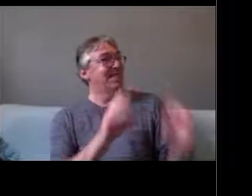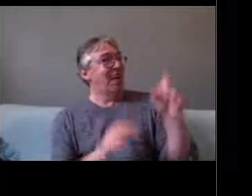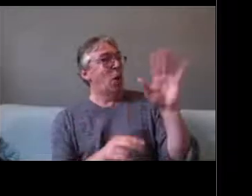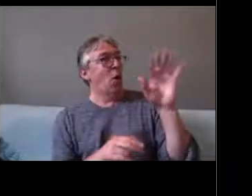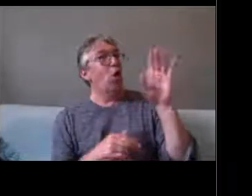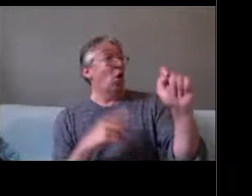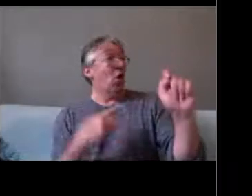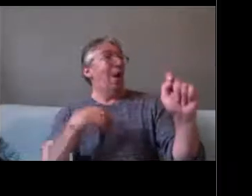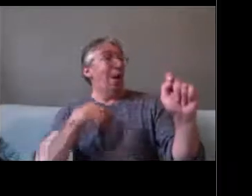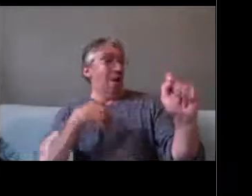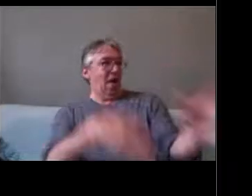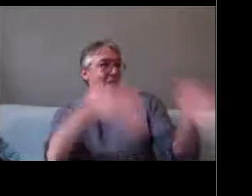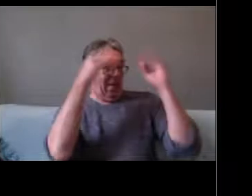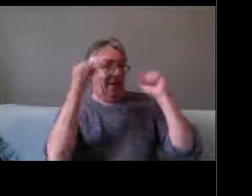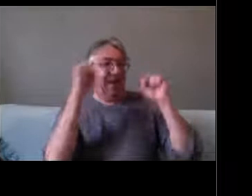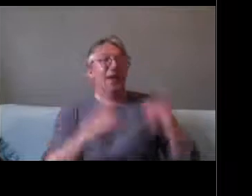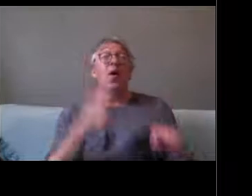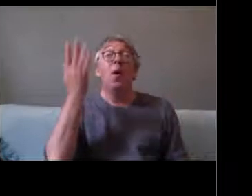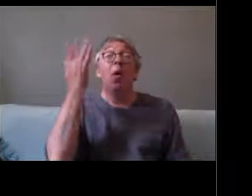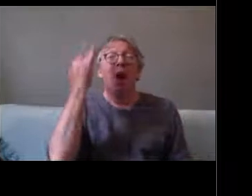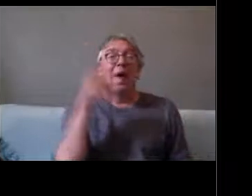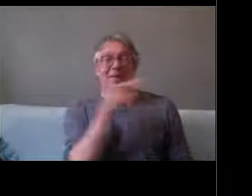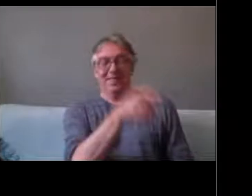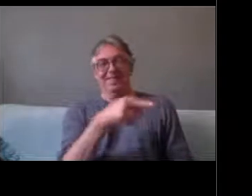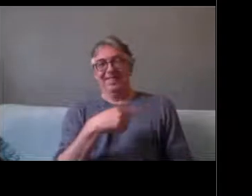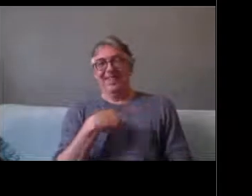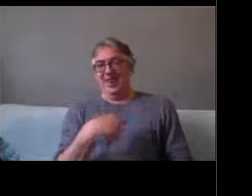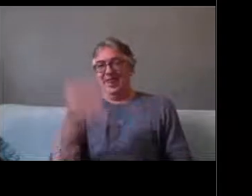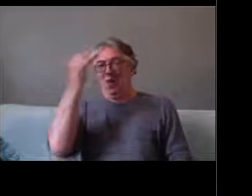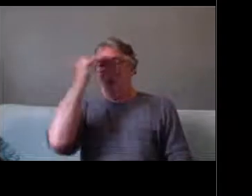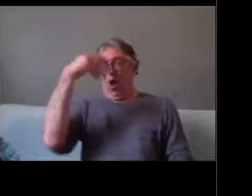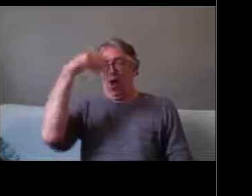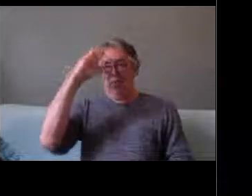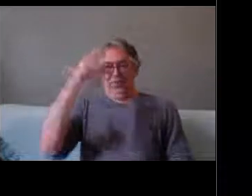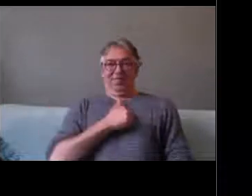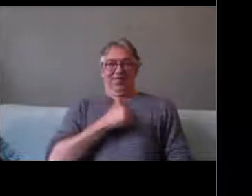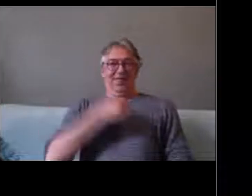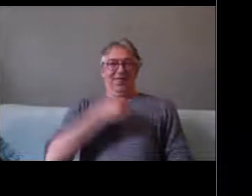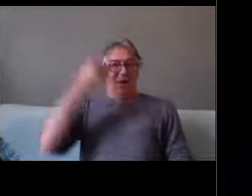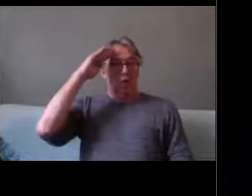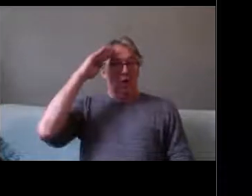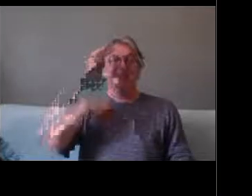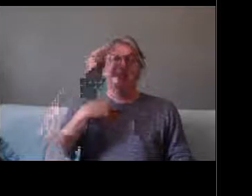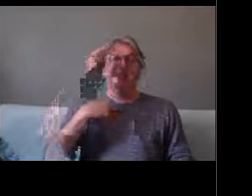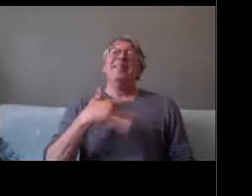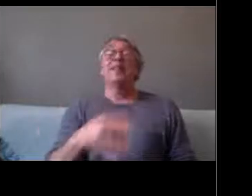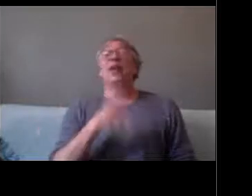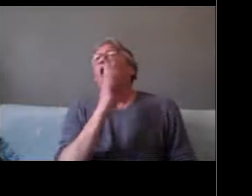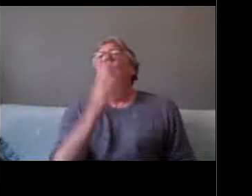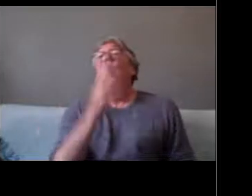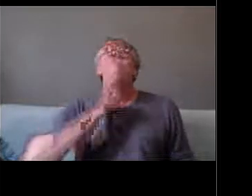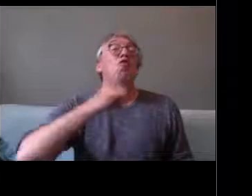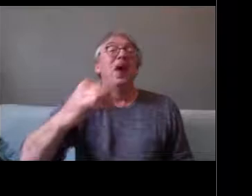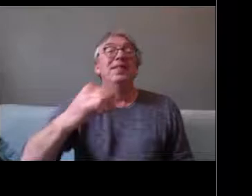because having an Irish accent myself and tendency to go too fast and I'm not seeing how the rest of the people do it.